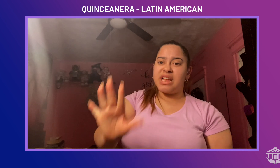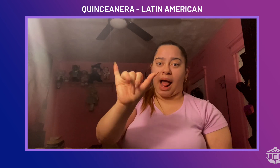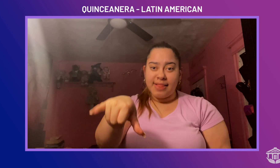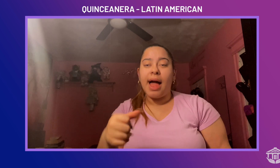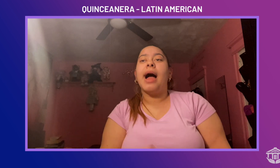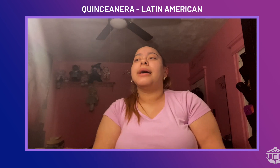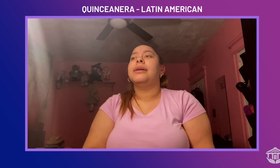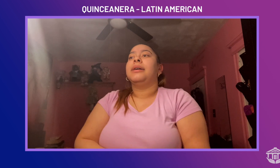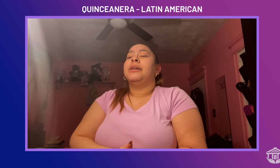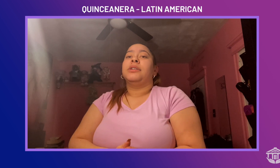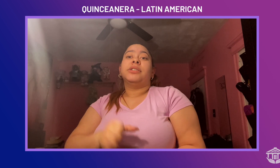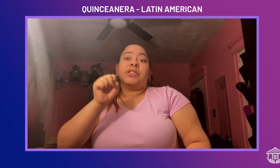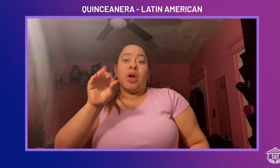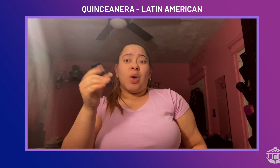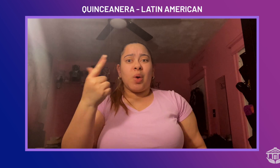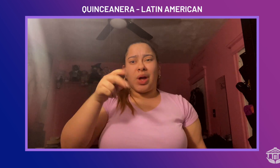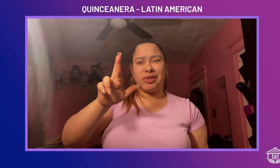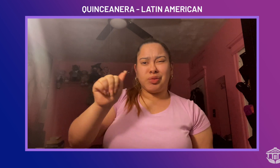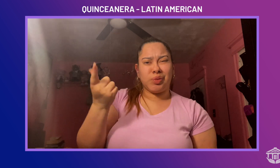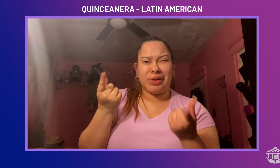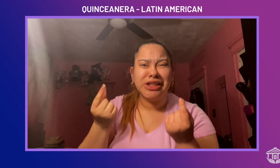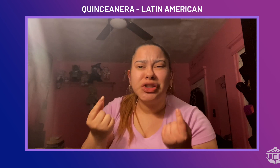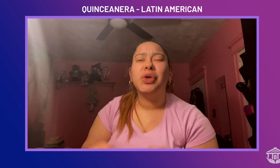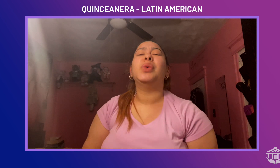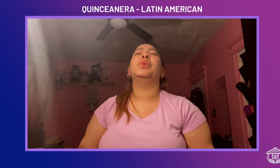With all this talk of quinceaneras, I’m sure you’re wondering what all is involved.